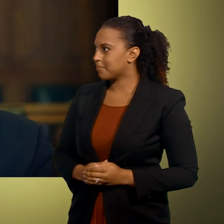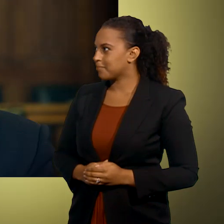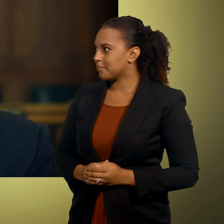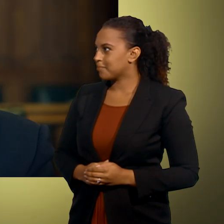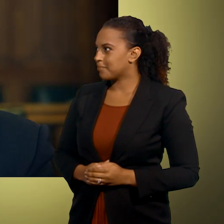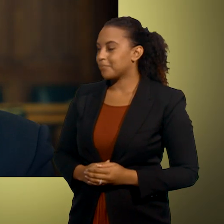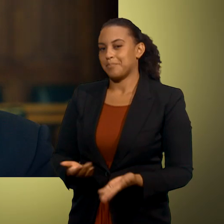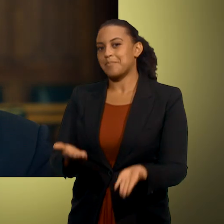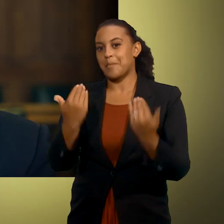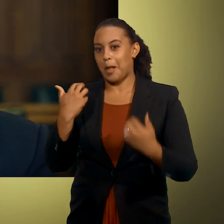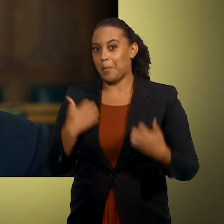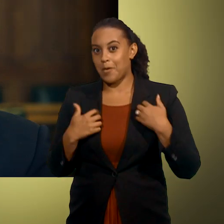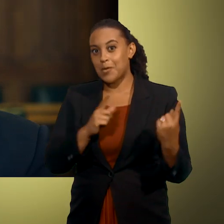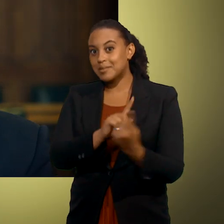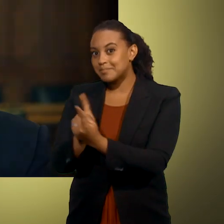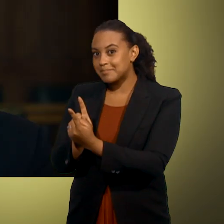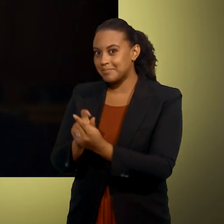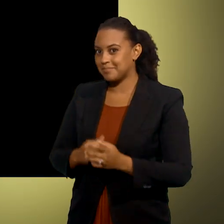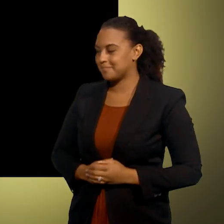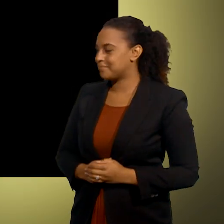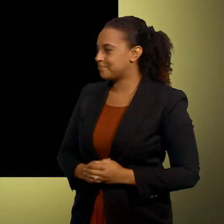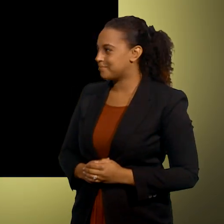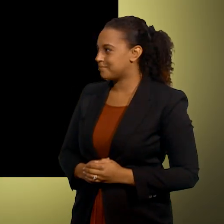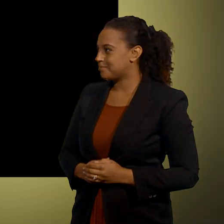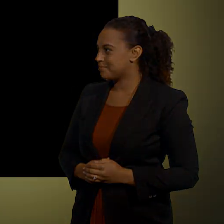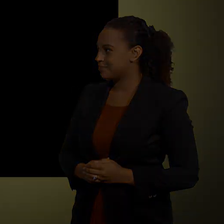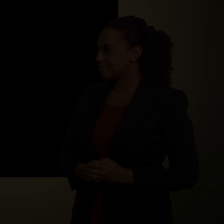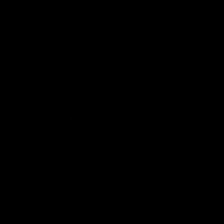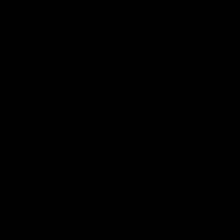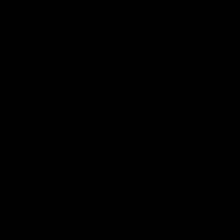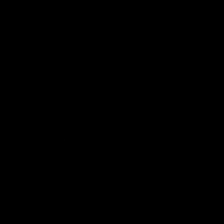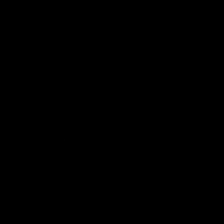We look forward to welcoming you.